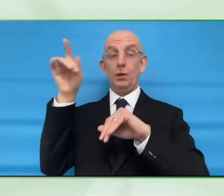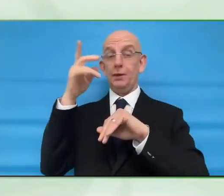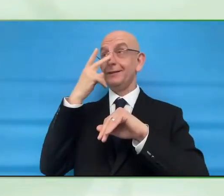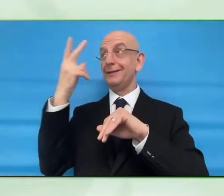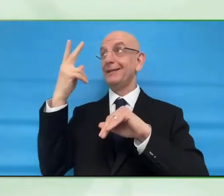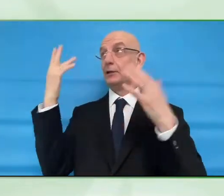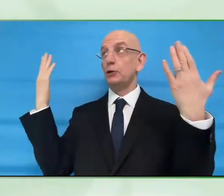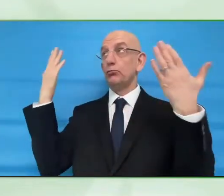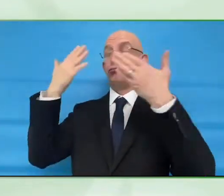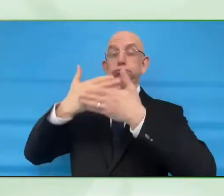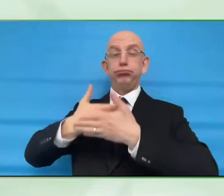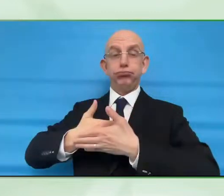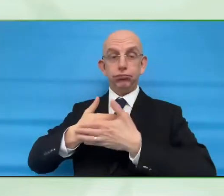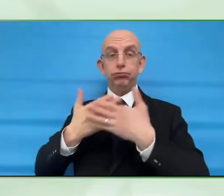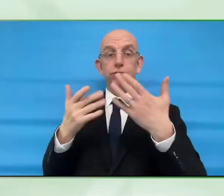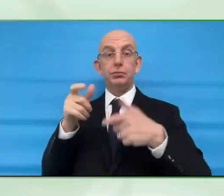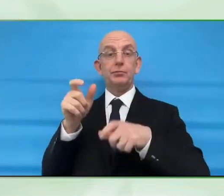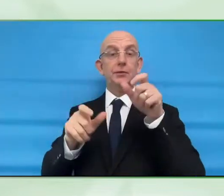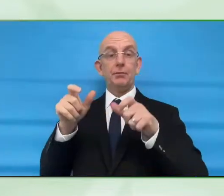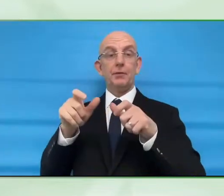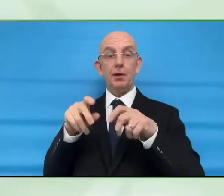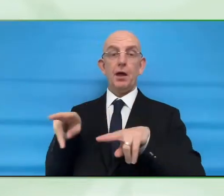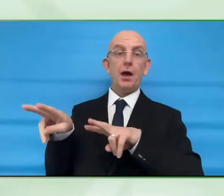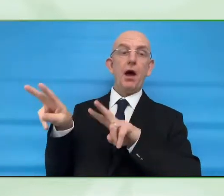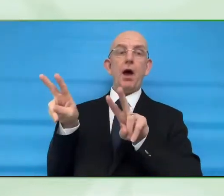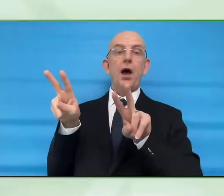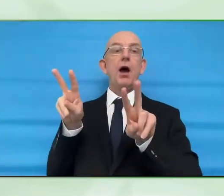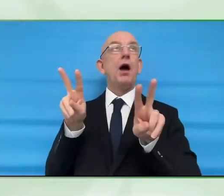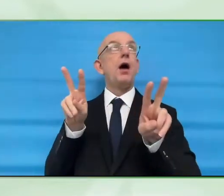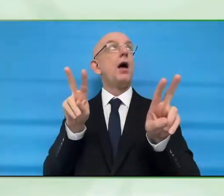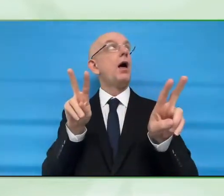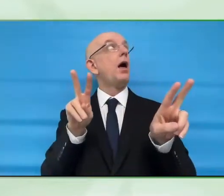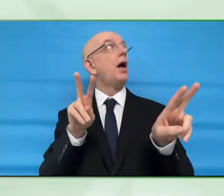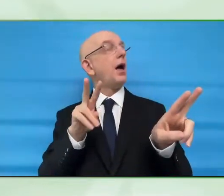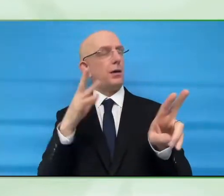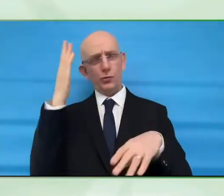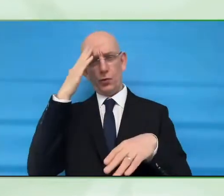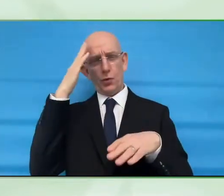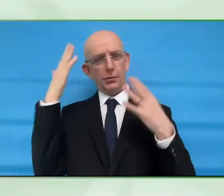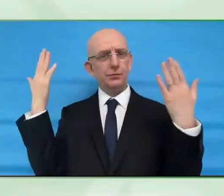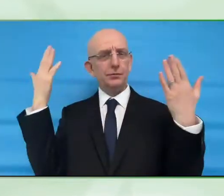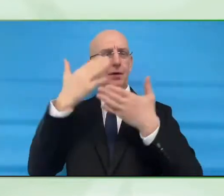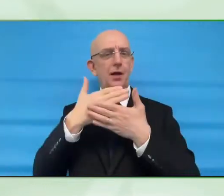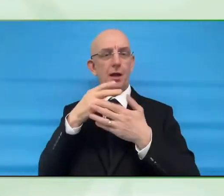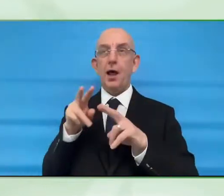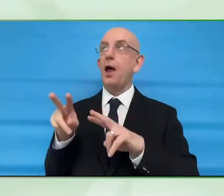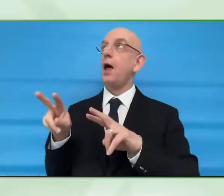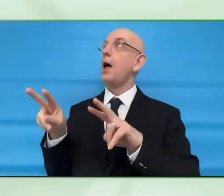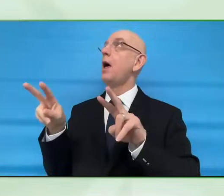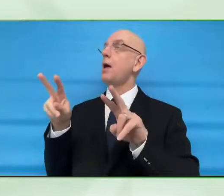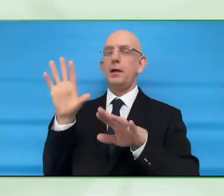vision adjusts to the brightness.